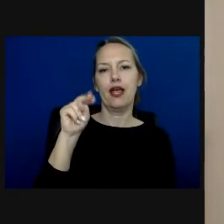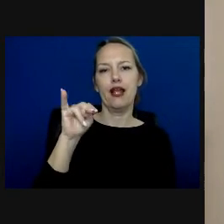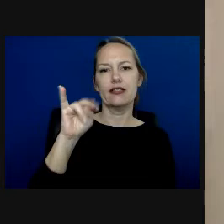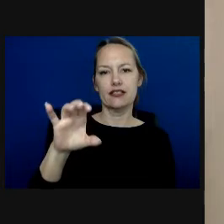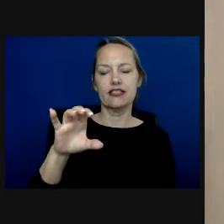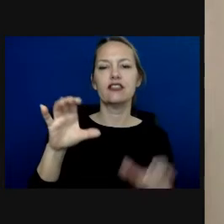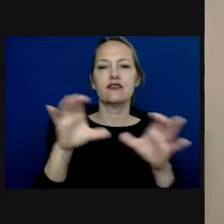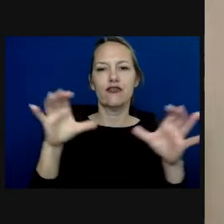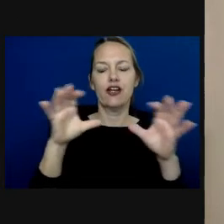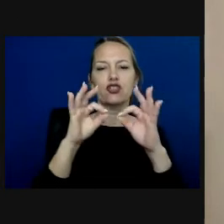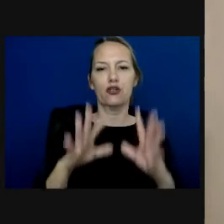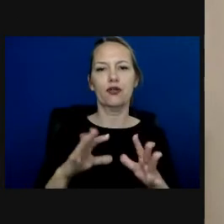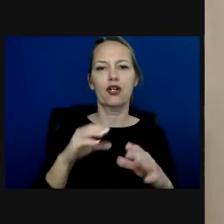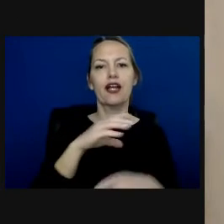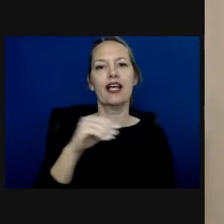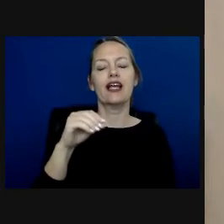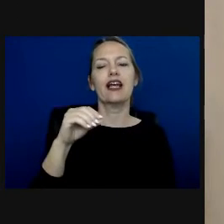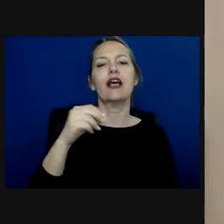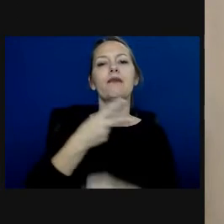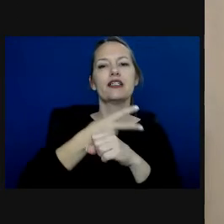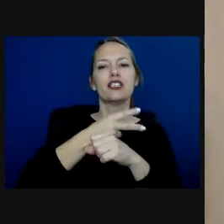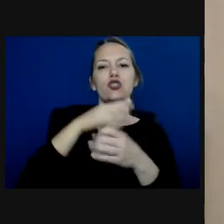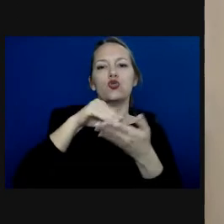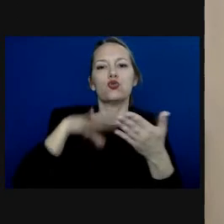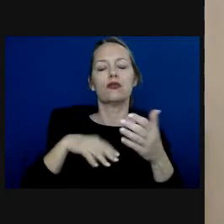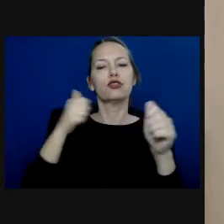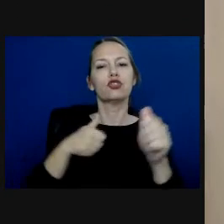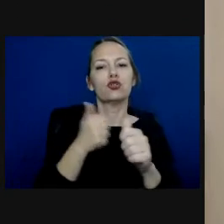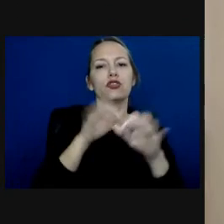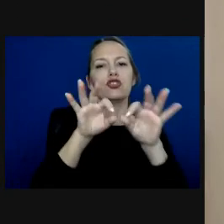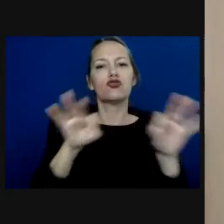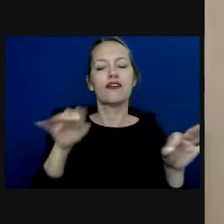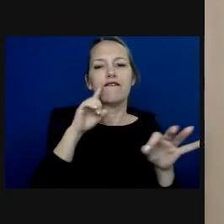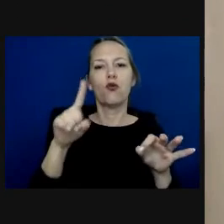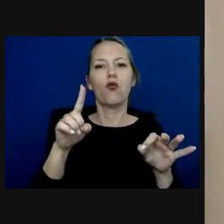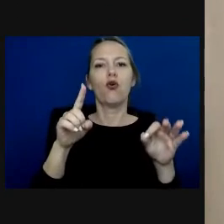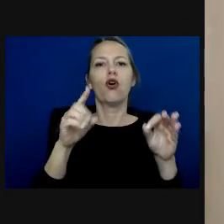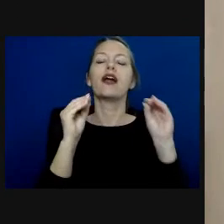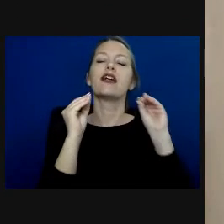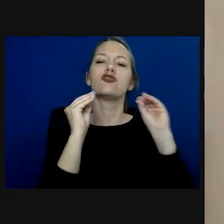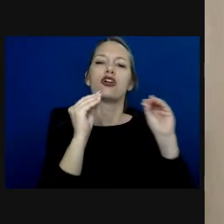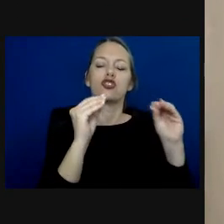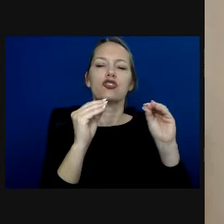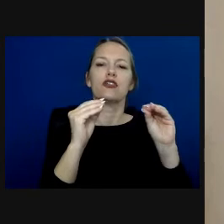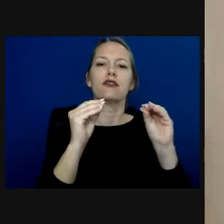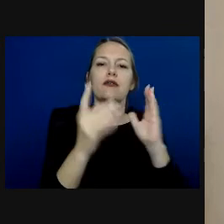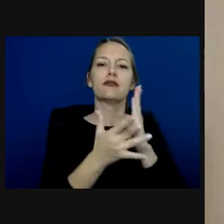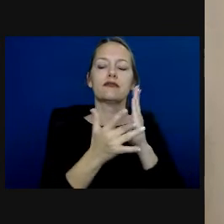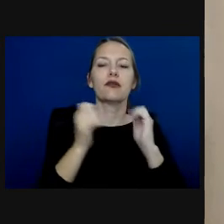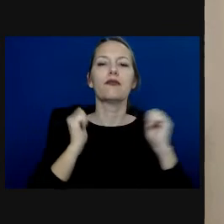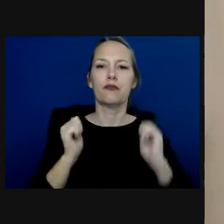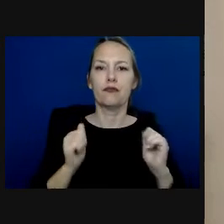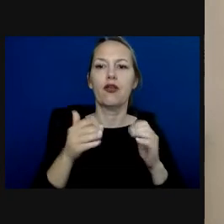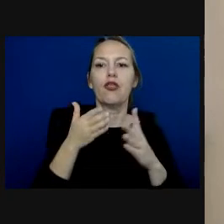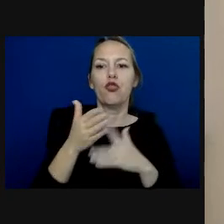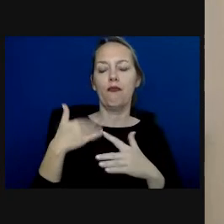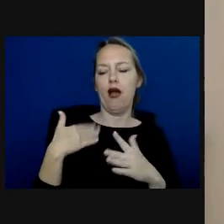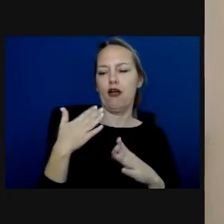and doctoral student pursuing a degree in instructional and performance technology; though, my career the last 15 years has been